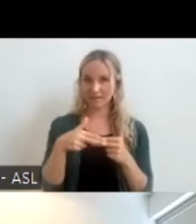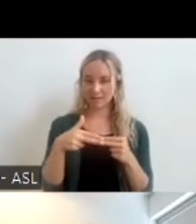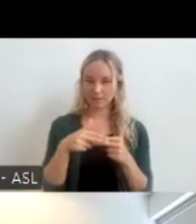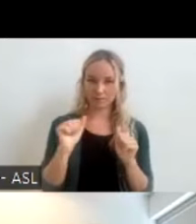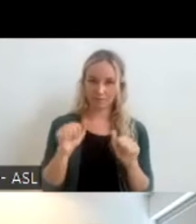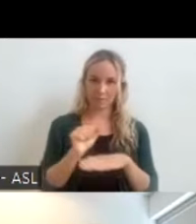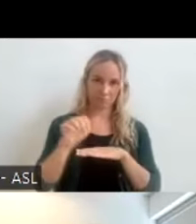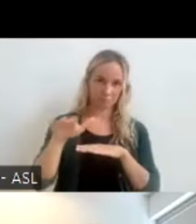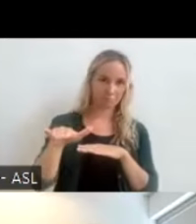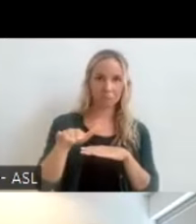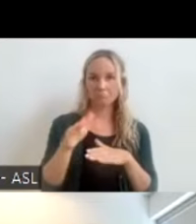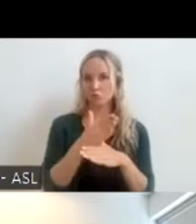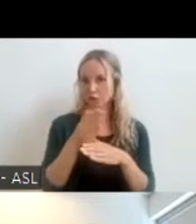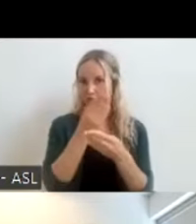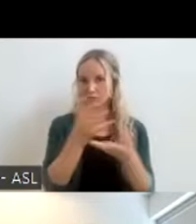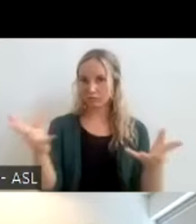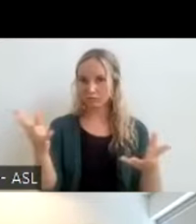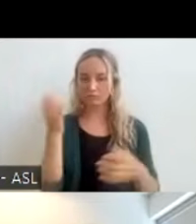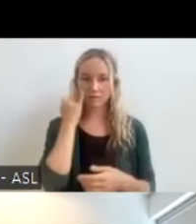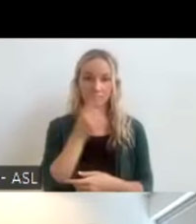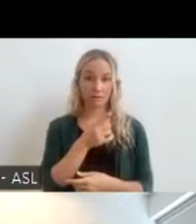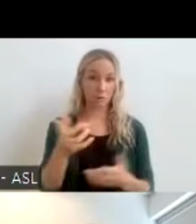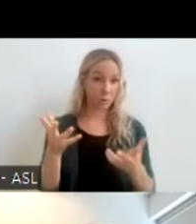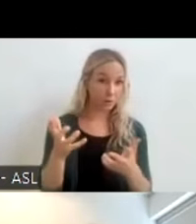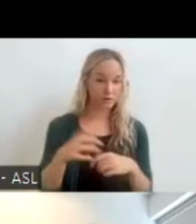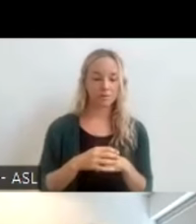it as a resource once we're through with today, You can